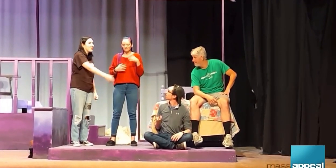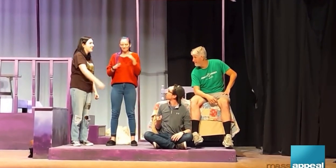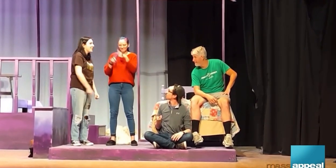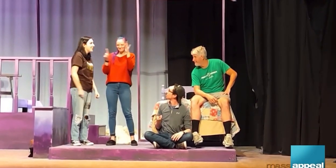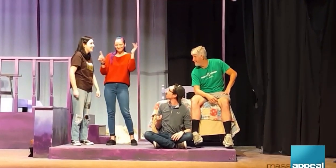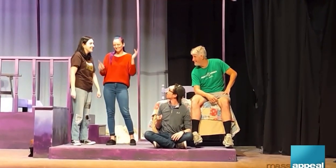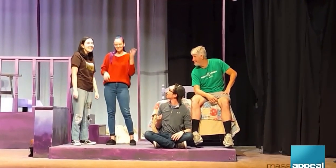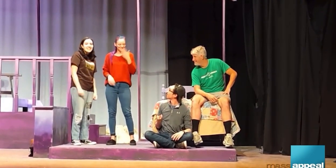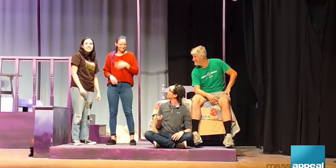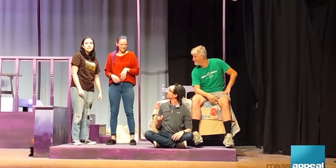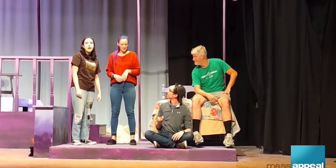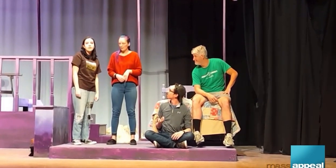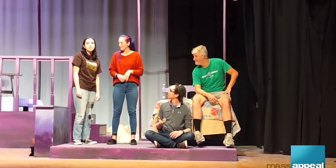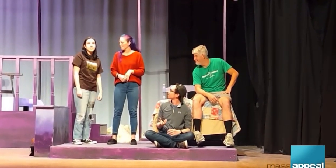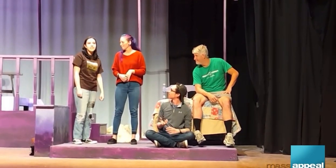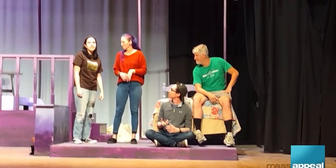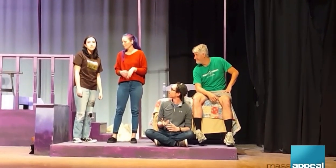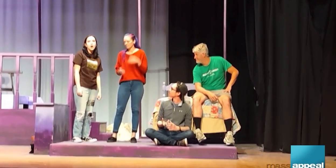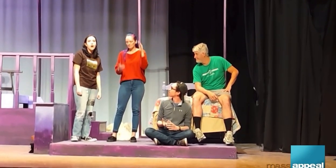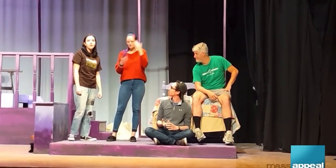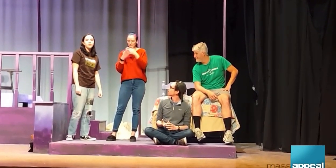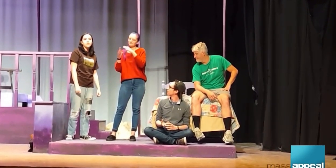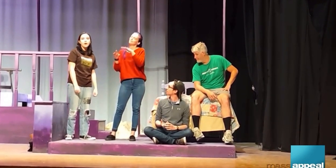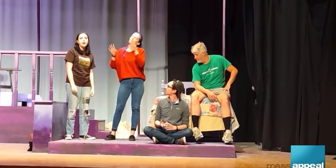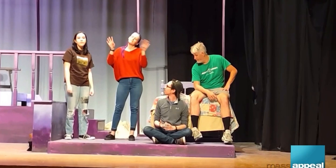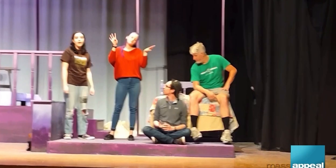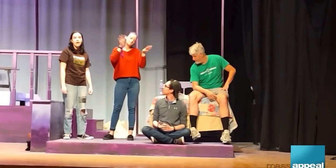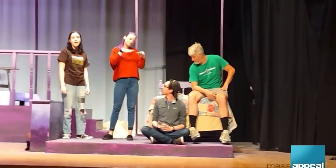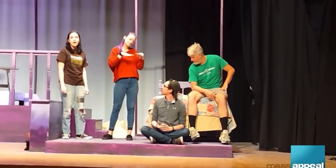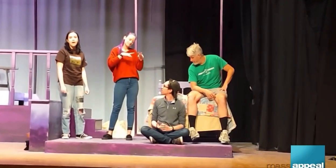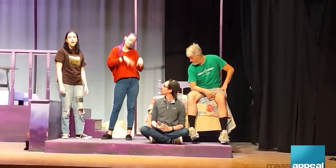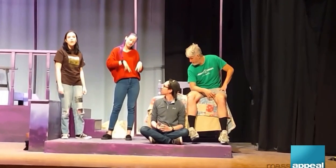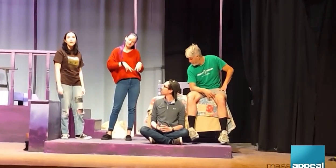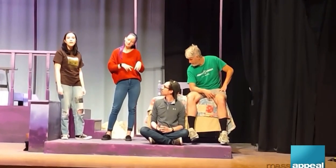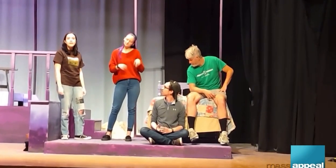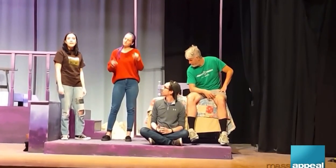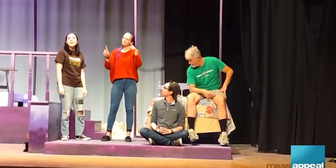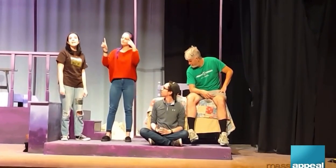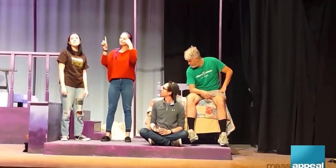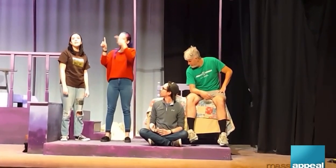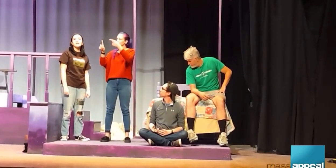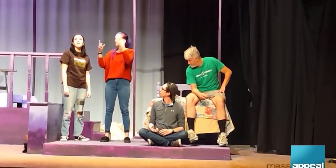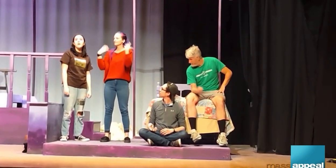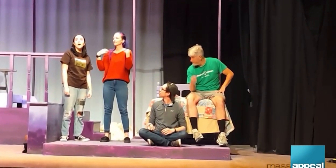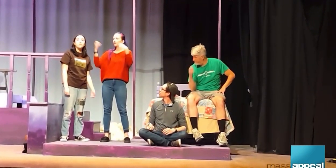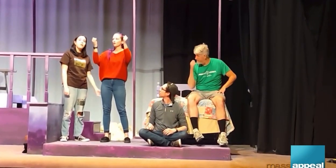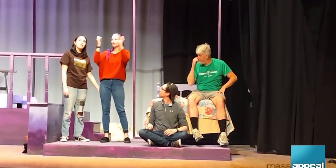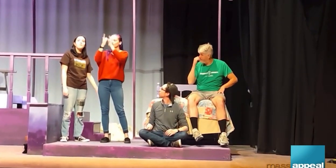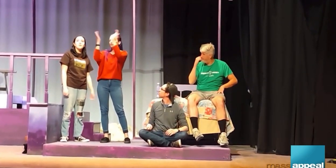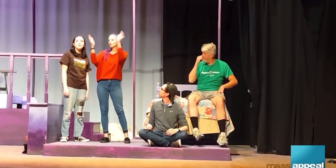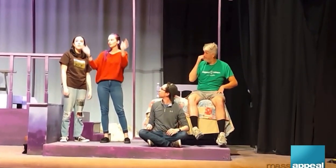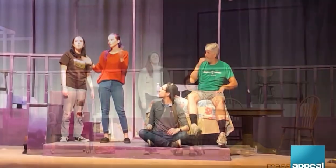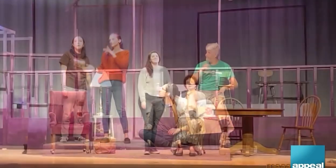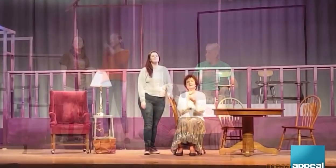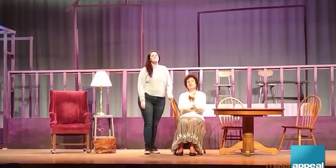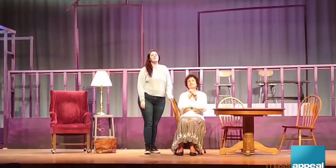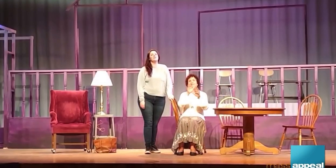and it's really a duality of character because we have a full speaking cast on stage, we